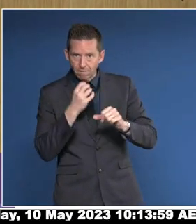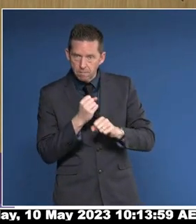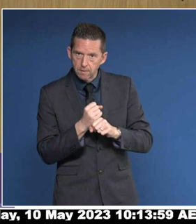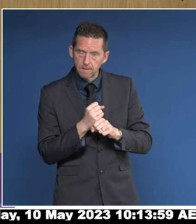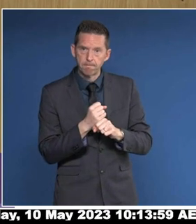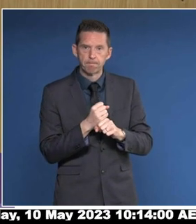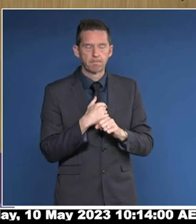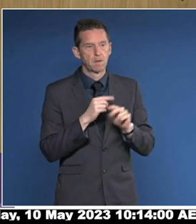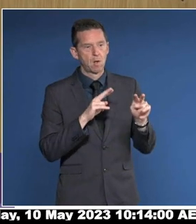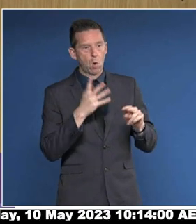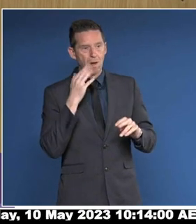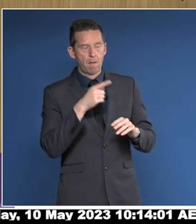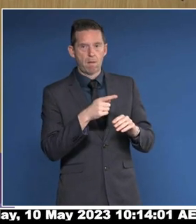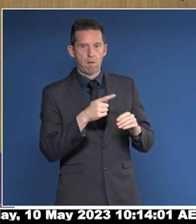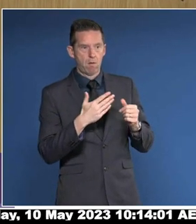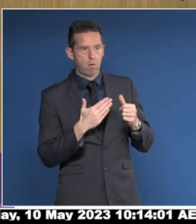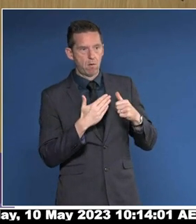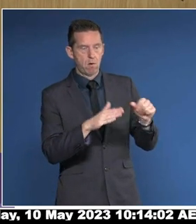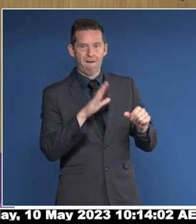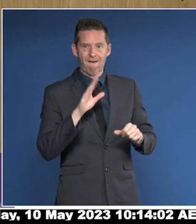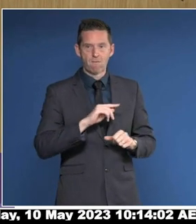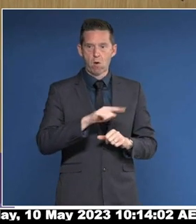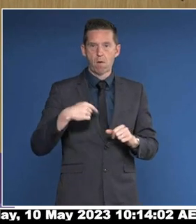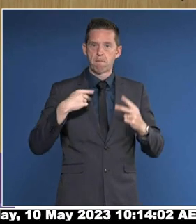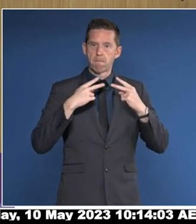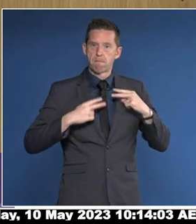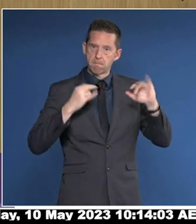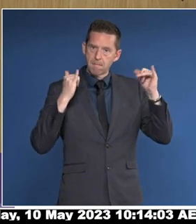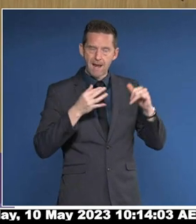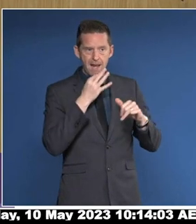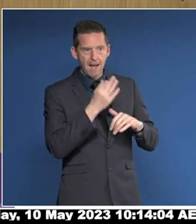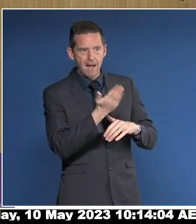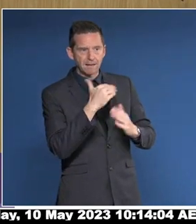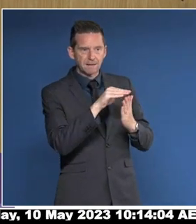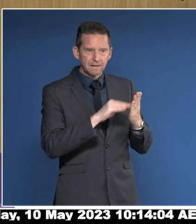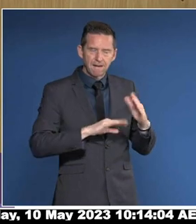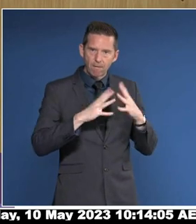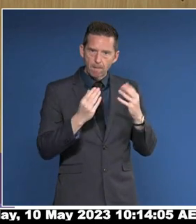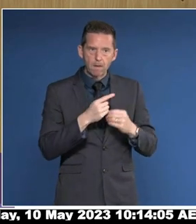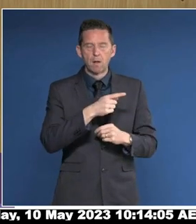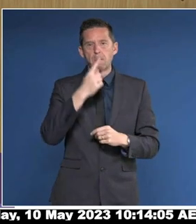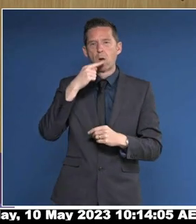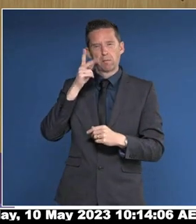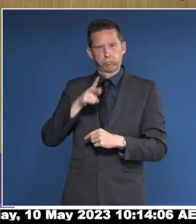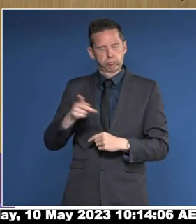to material provided by Counsel Assisting, the representative will say, "Oh, we didn't know about that. We weren't aware of that.